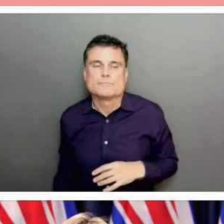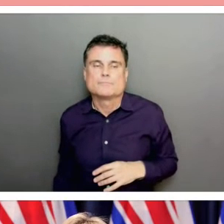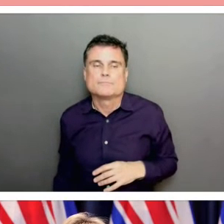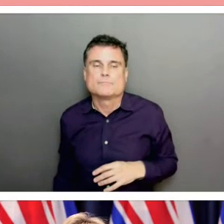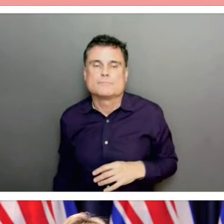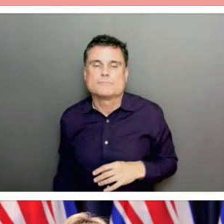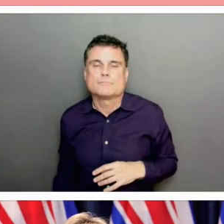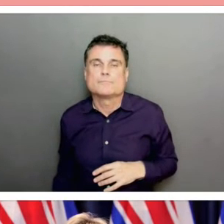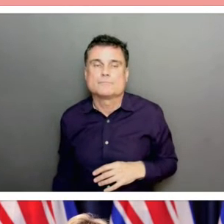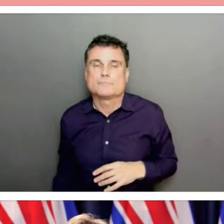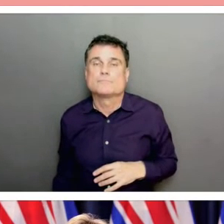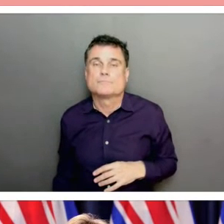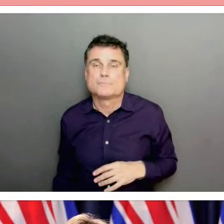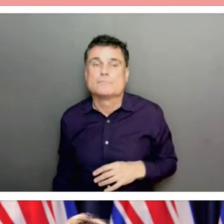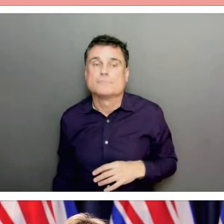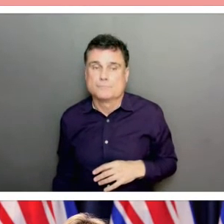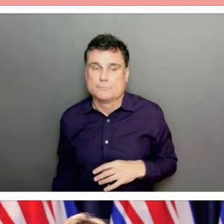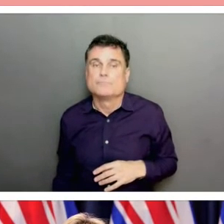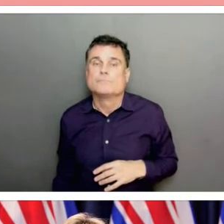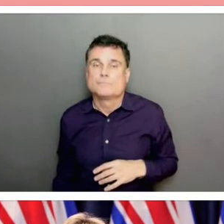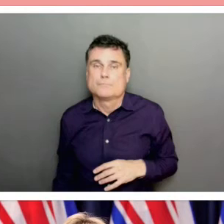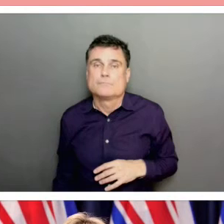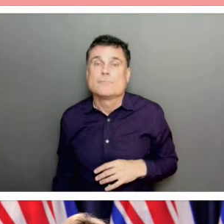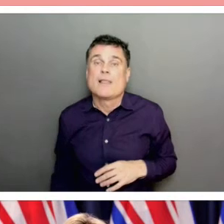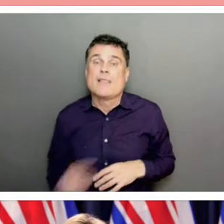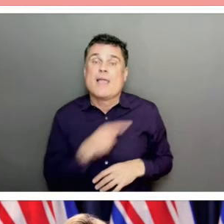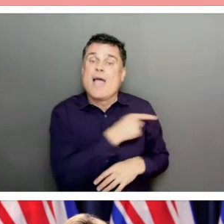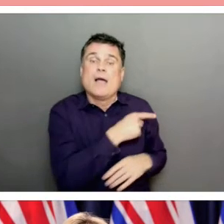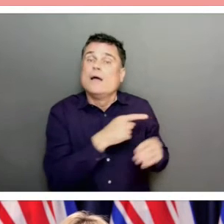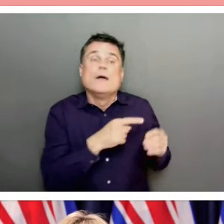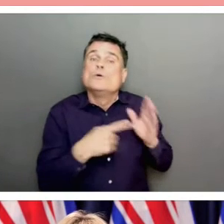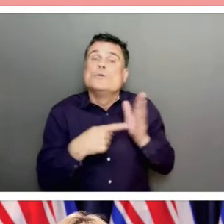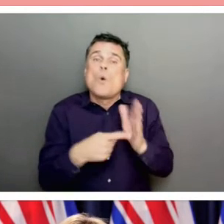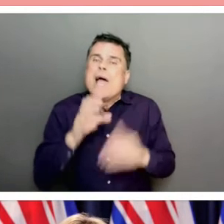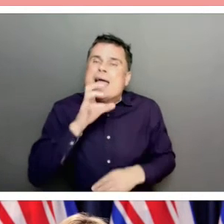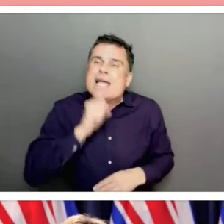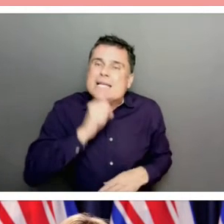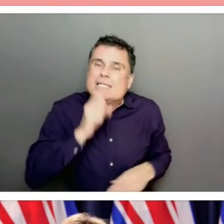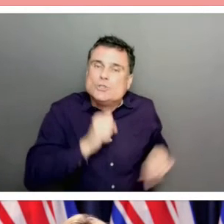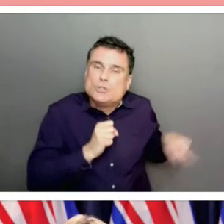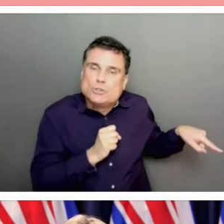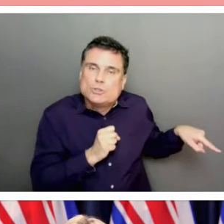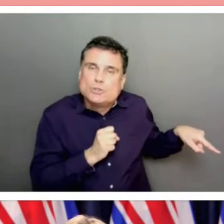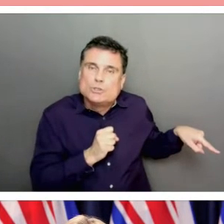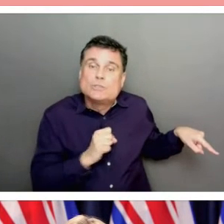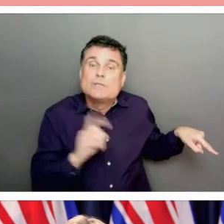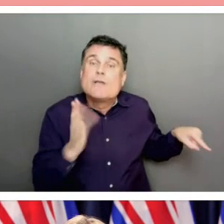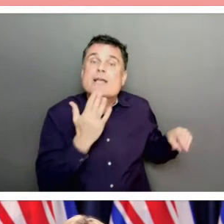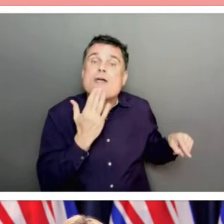the pandemic since January and the impact on different age groups in British Columbia.